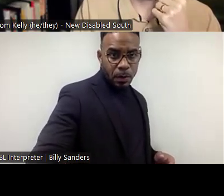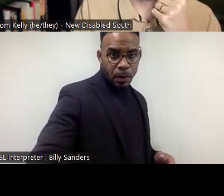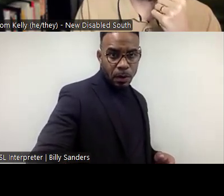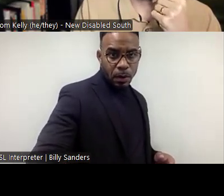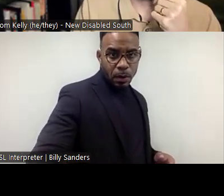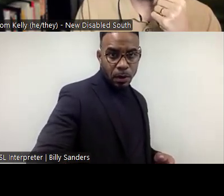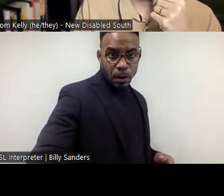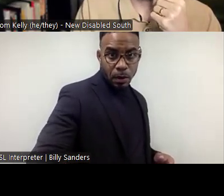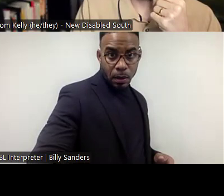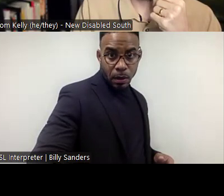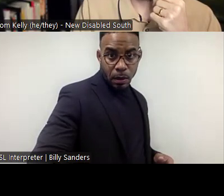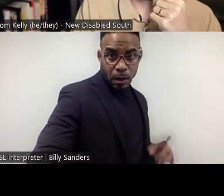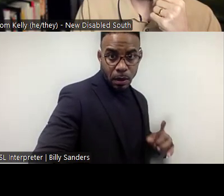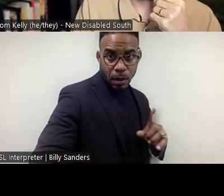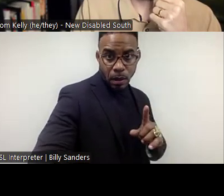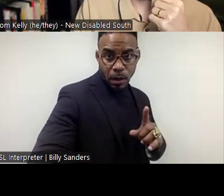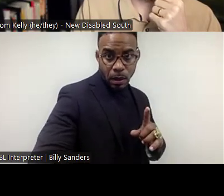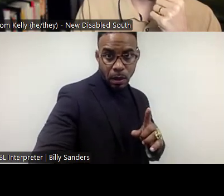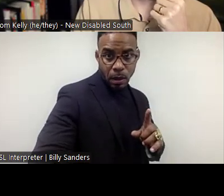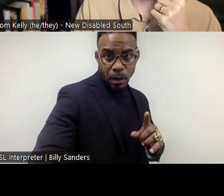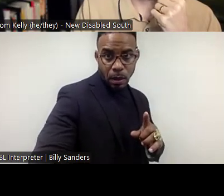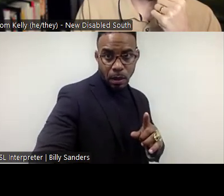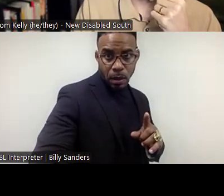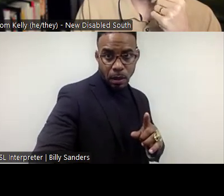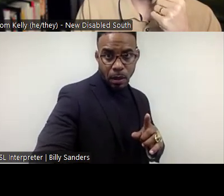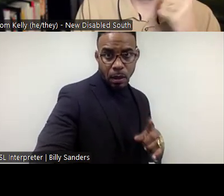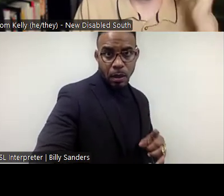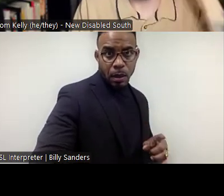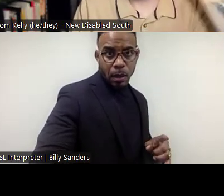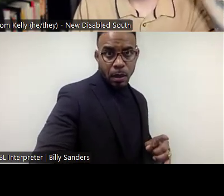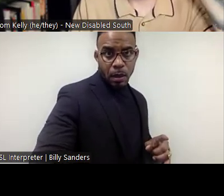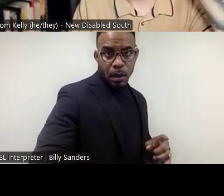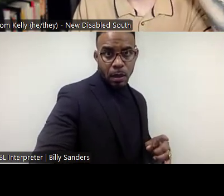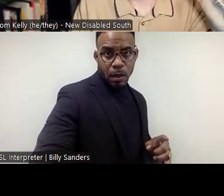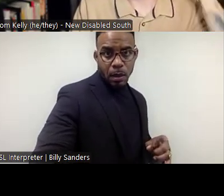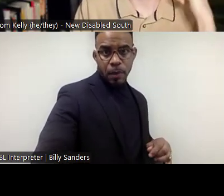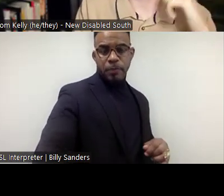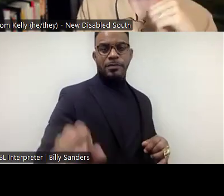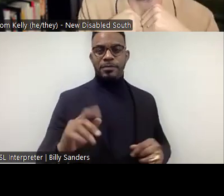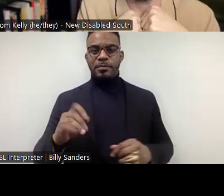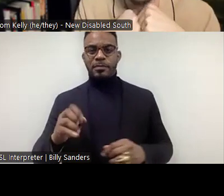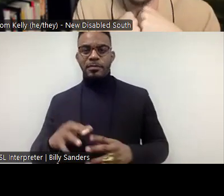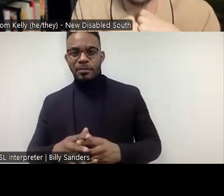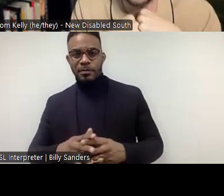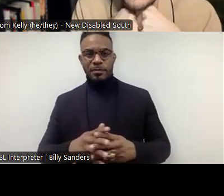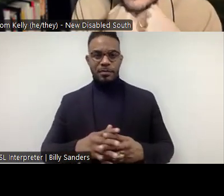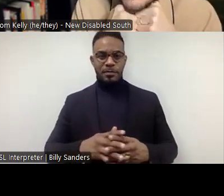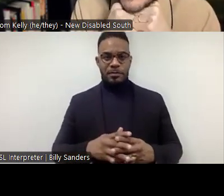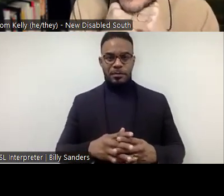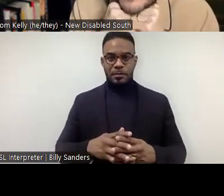Amber, do you want to give a brief visual description.